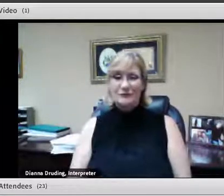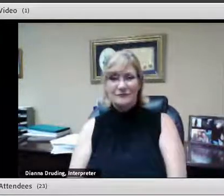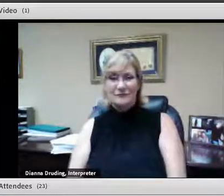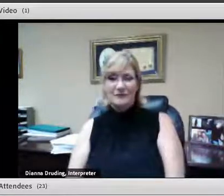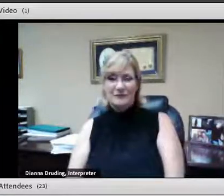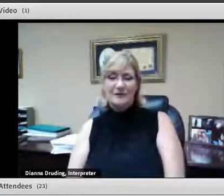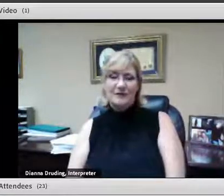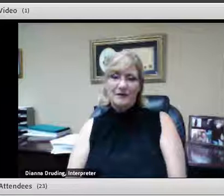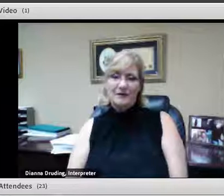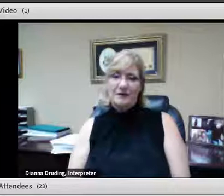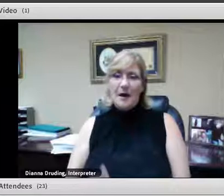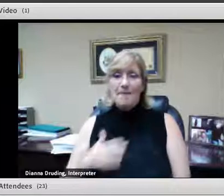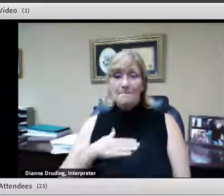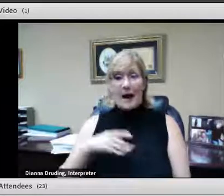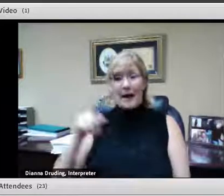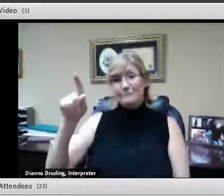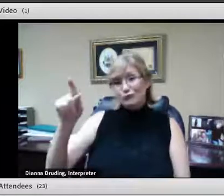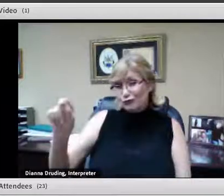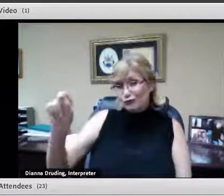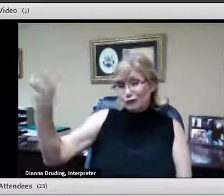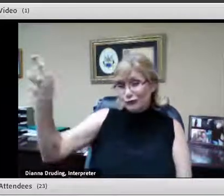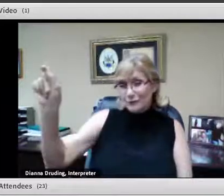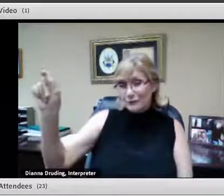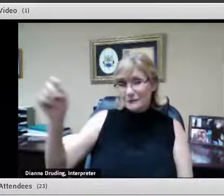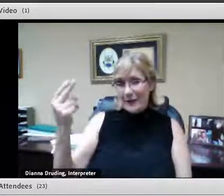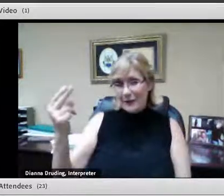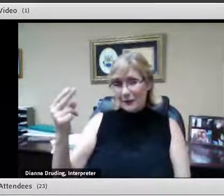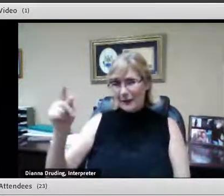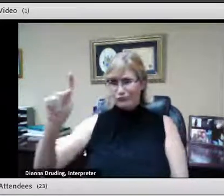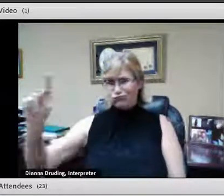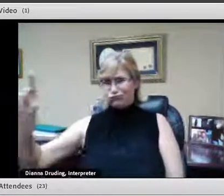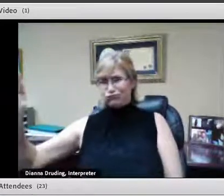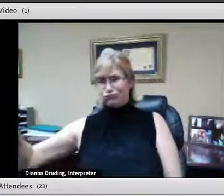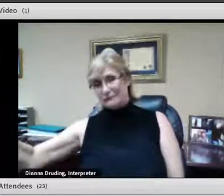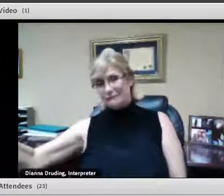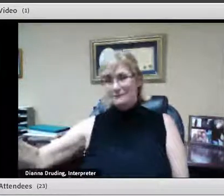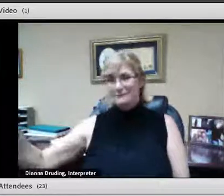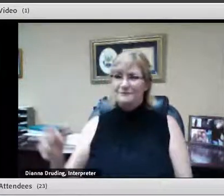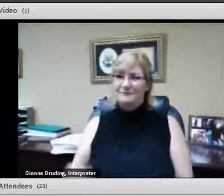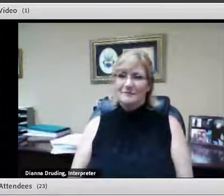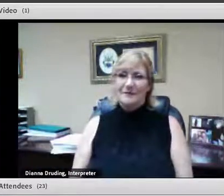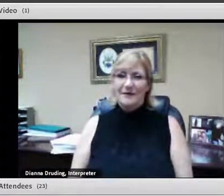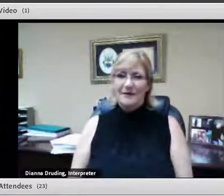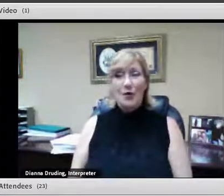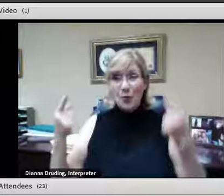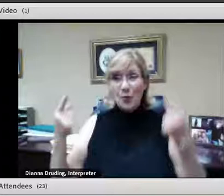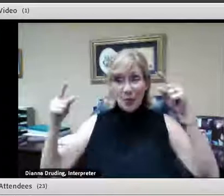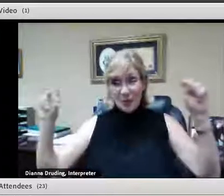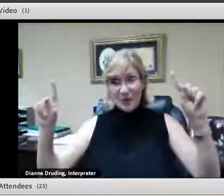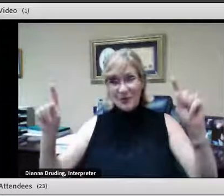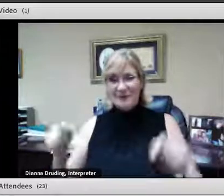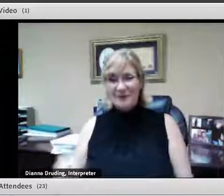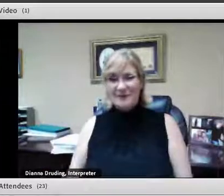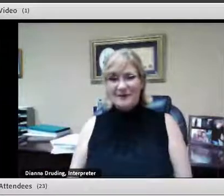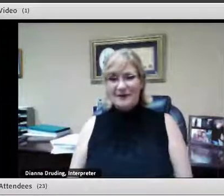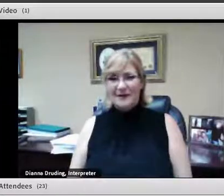Hilary: I'm going to put mine right here. Ryan: You're off the charts. Hilary: Yeah. Apparently. Whoo-hoo! Ryan: Oh, someone came up behind you.